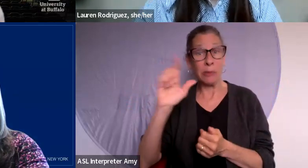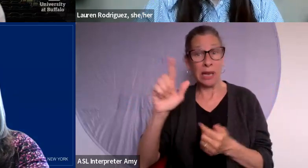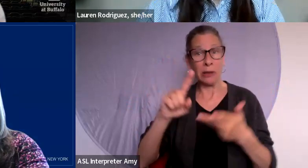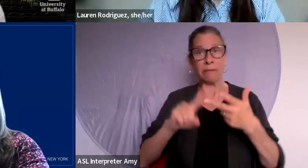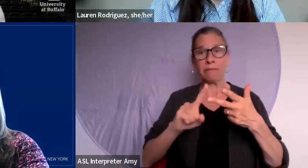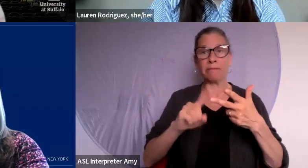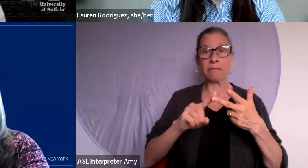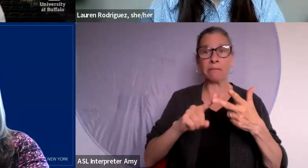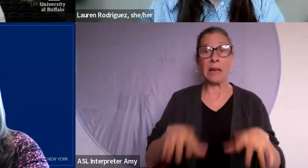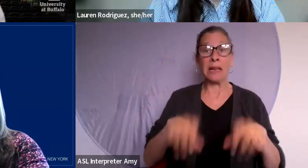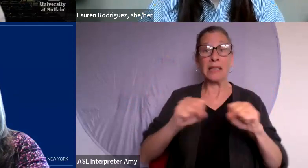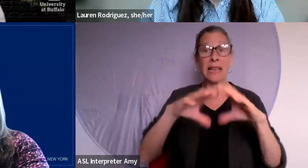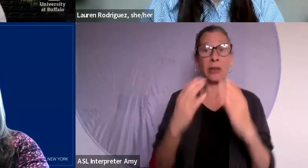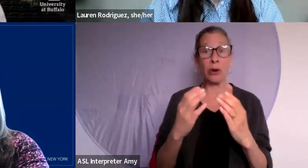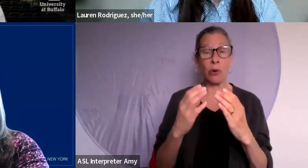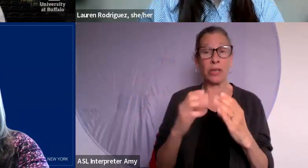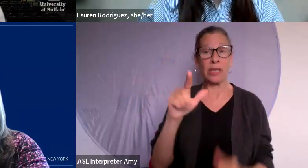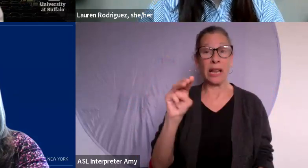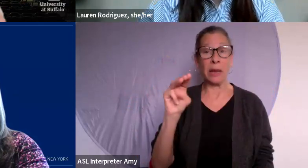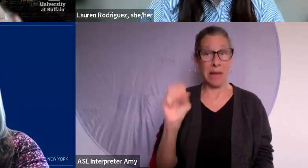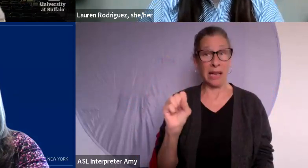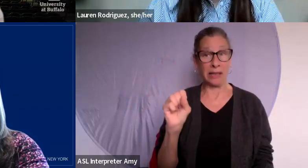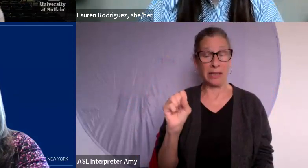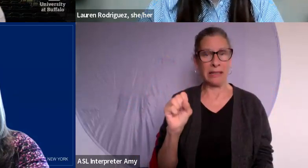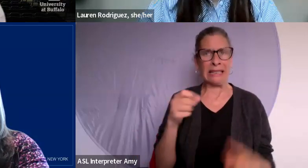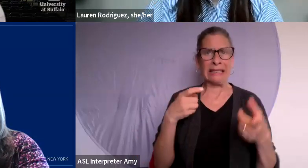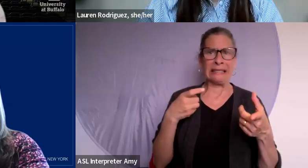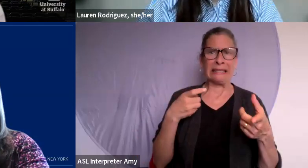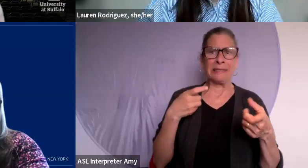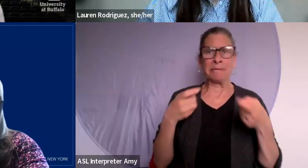taking your courses in LMS, you know, dealing with the alumni